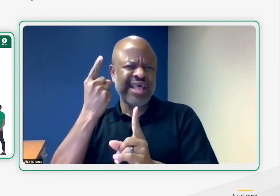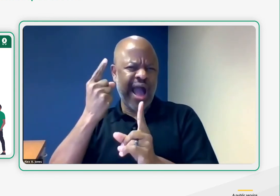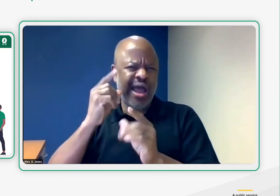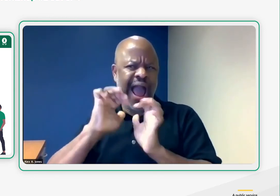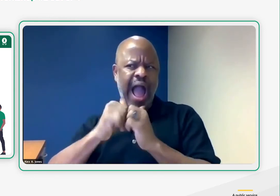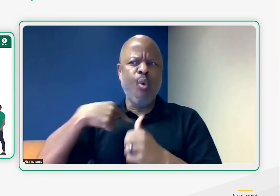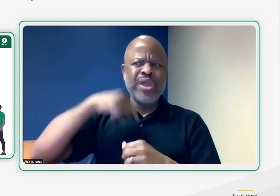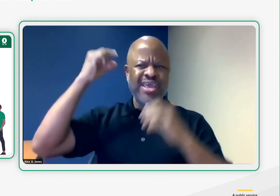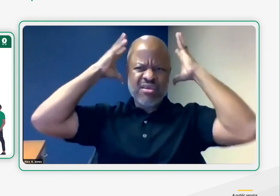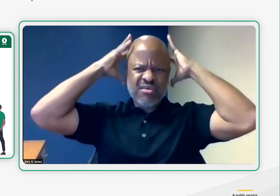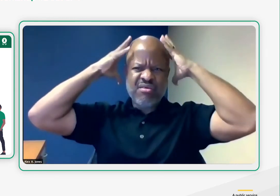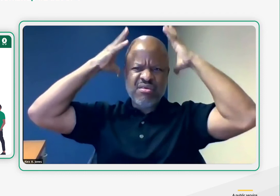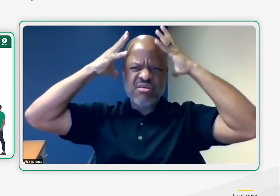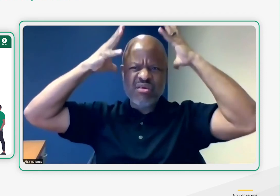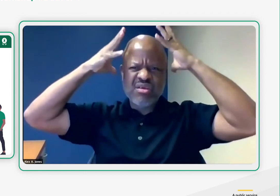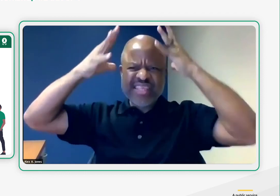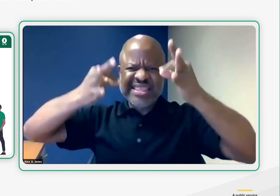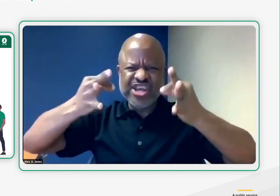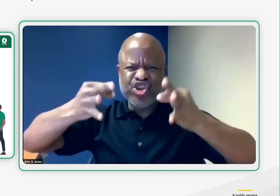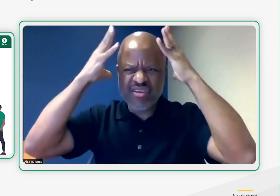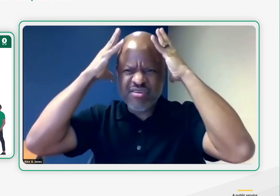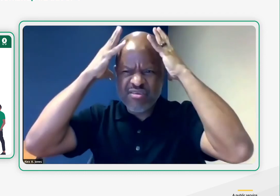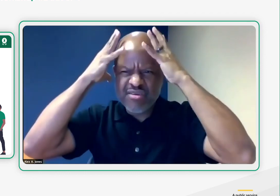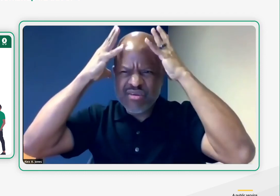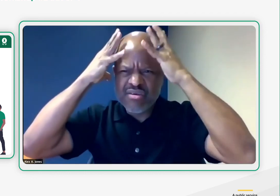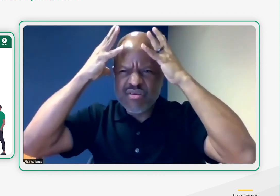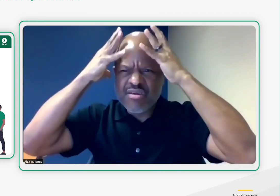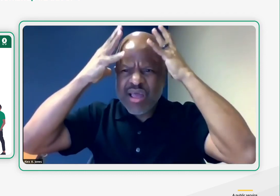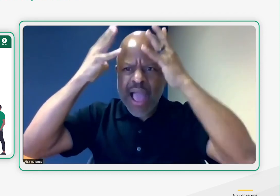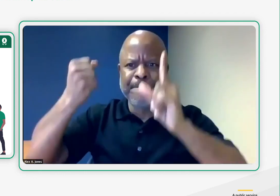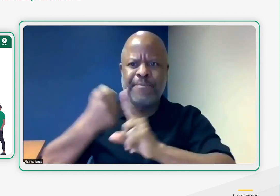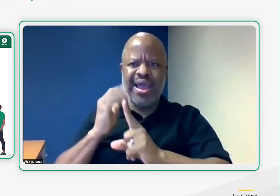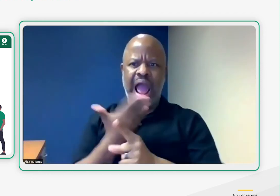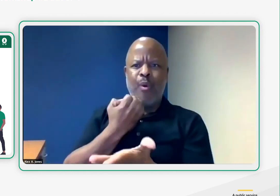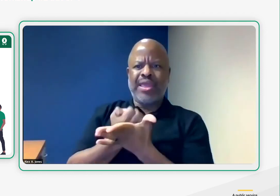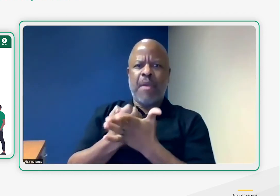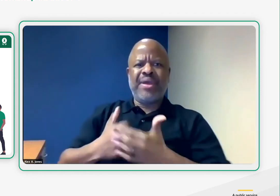went into understanding our decision-making process, and how those decision-making processes